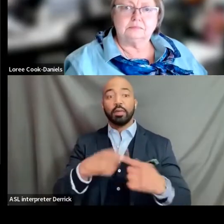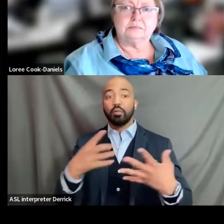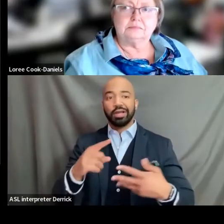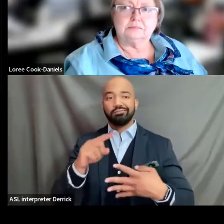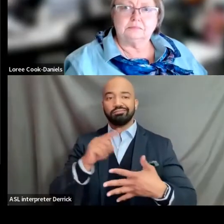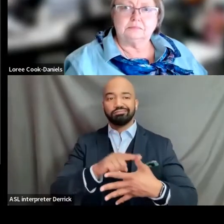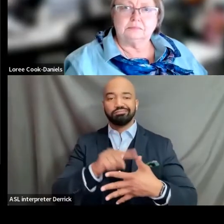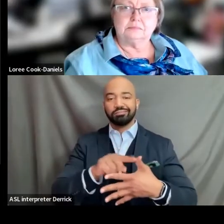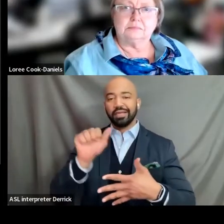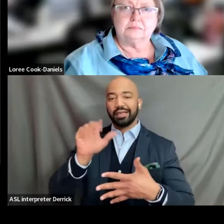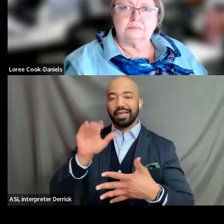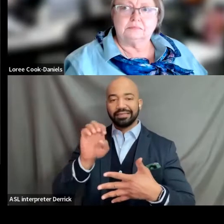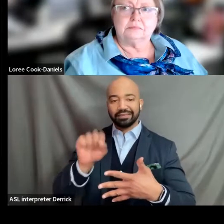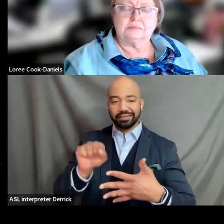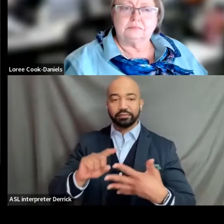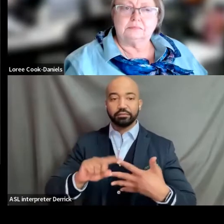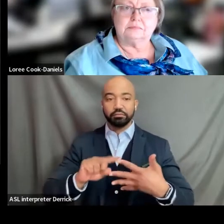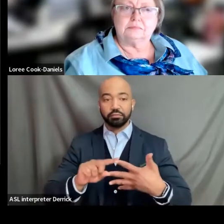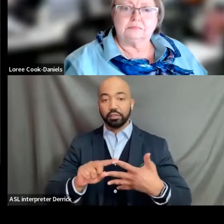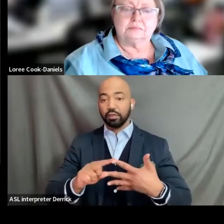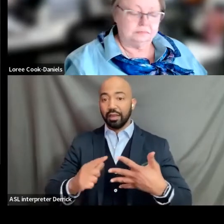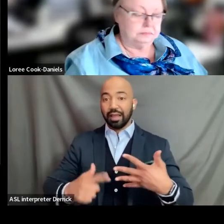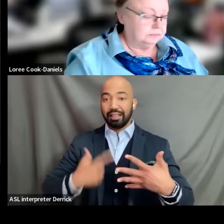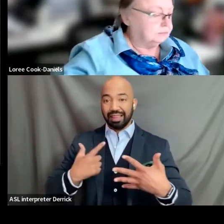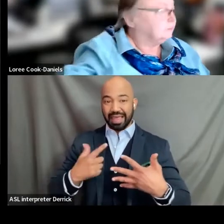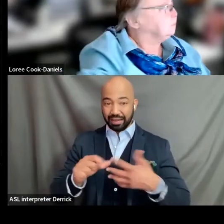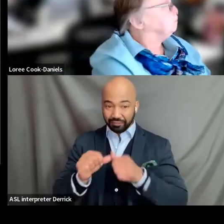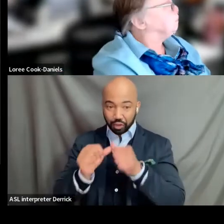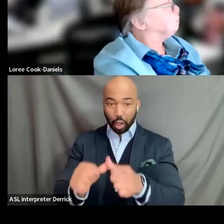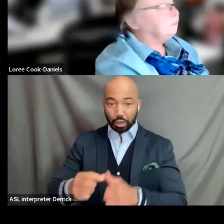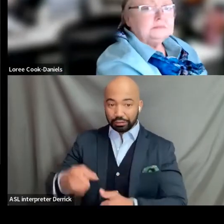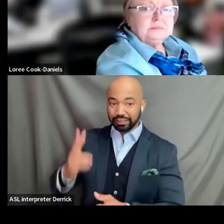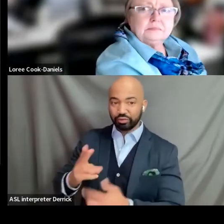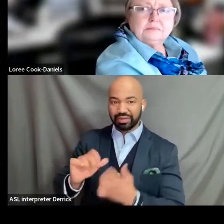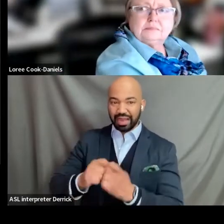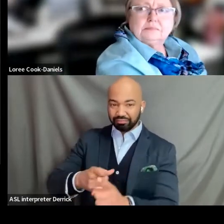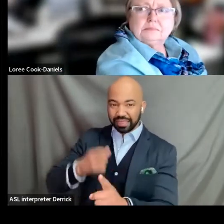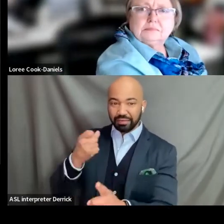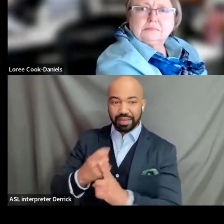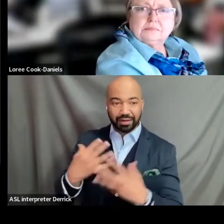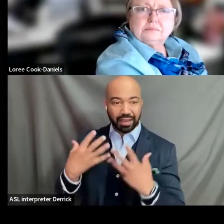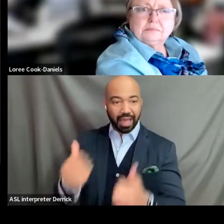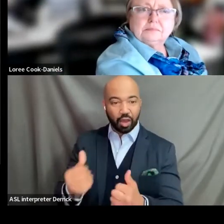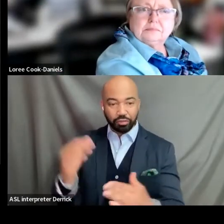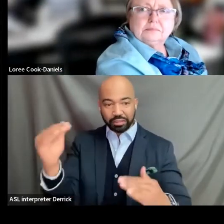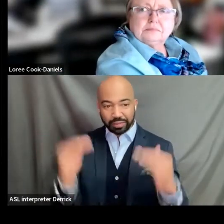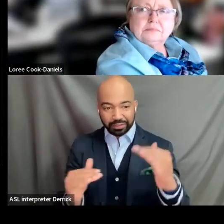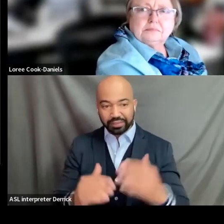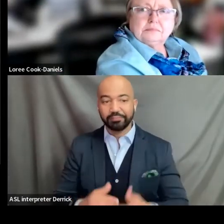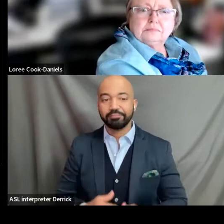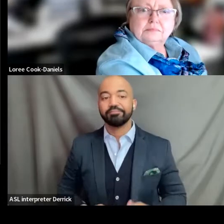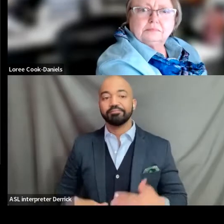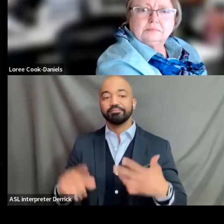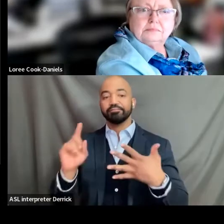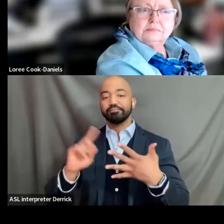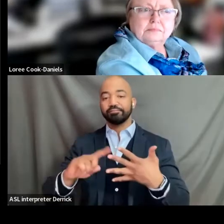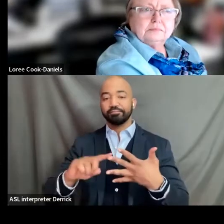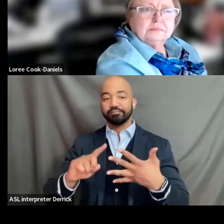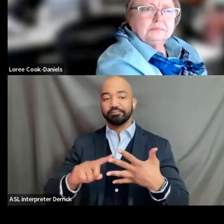and how that impacts health disparities. We'll look at trans-specific ACEs. So the things that probably most of you are here